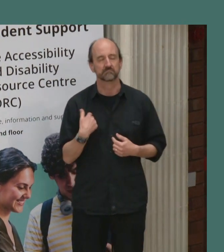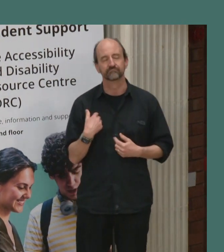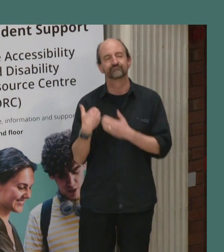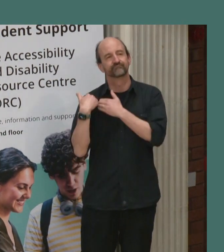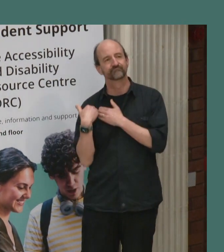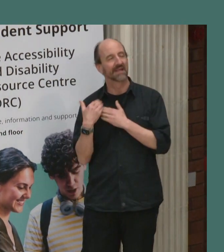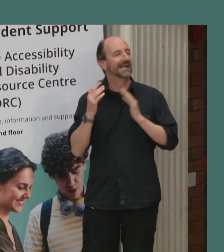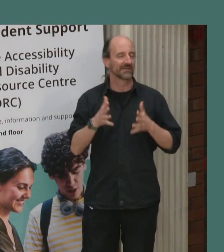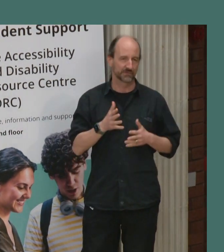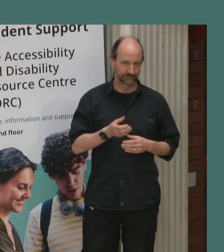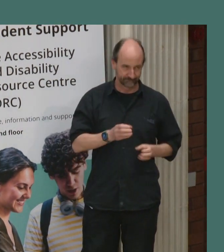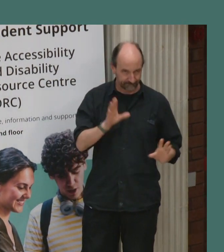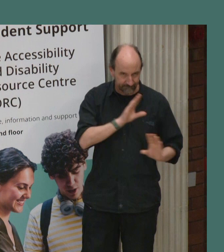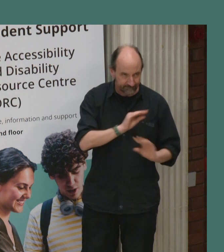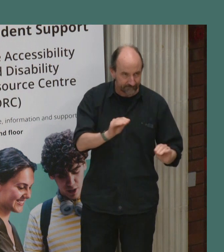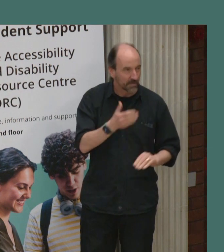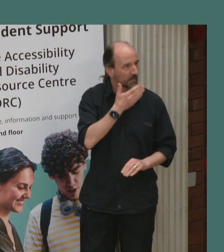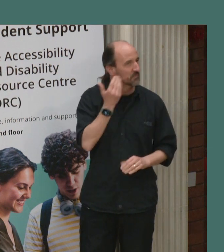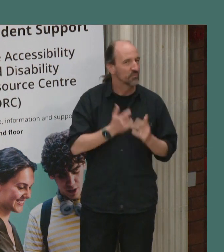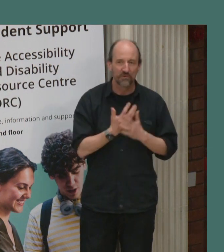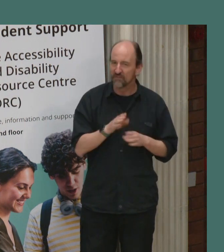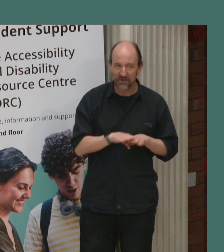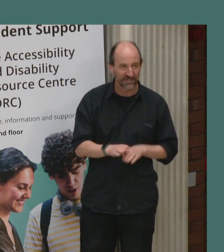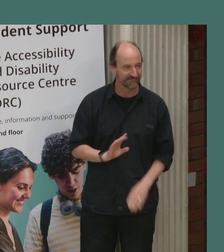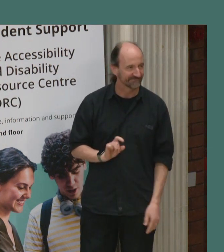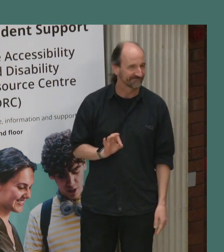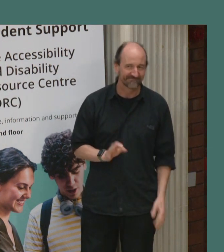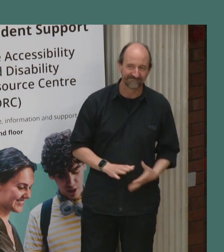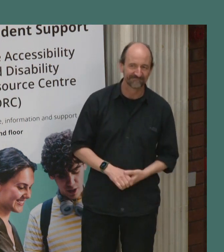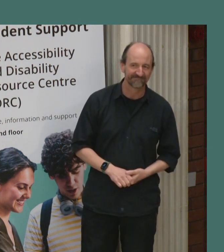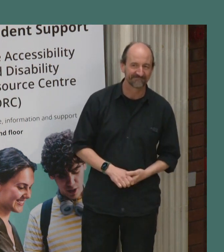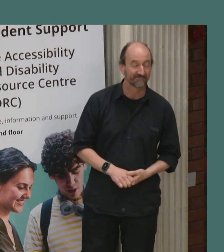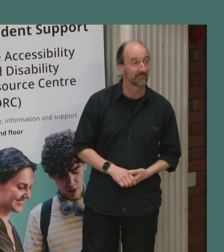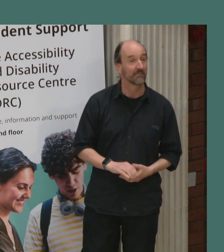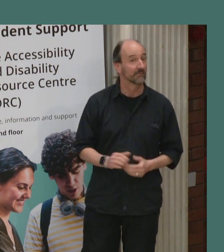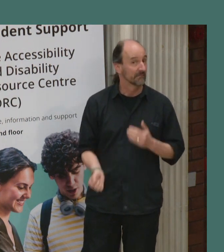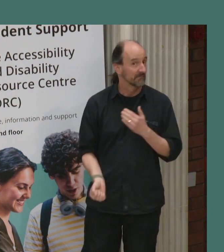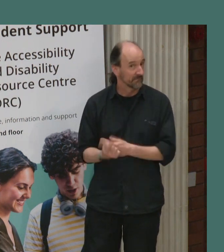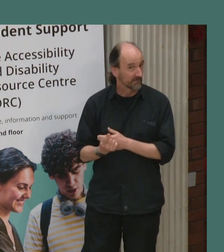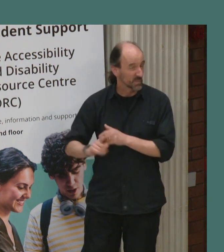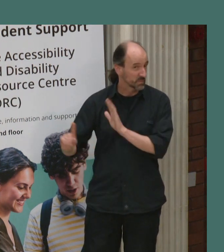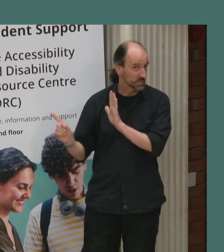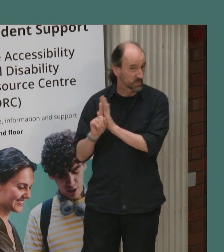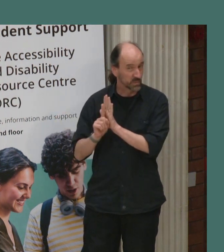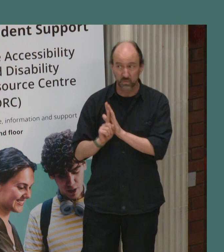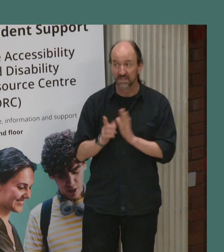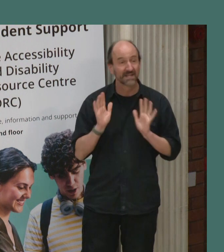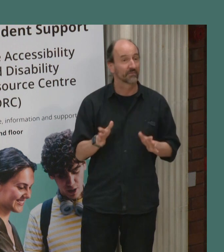that no fire drill is planned, but that if the fire alarms sound, there are exits both sides